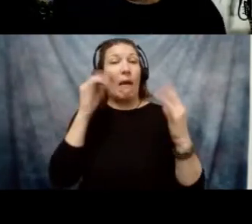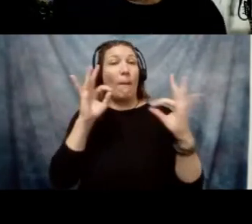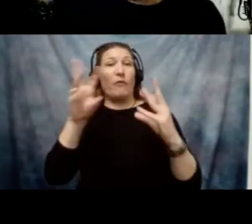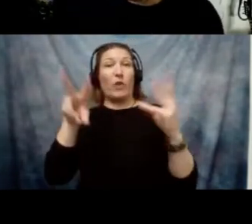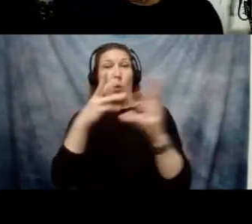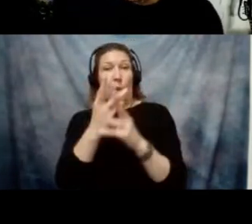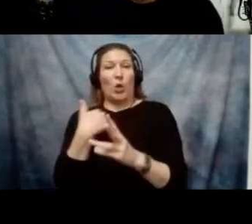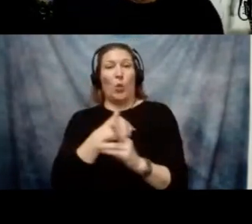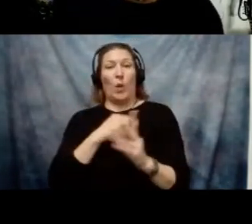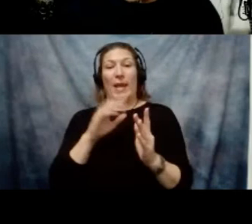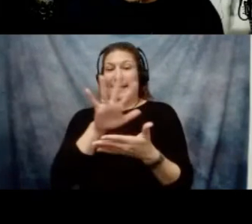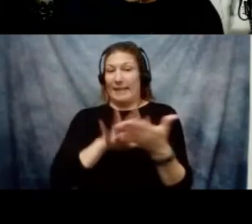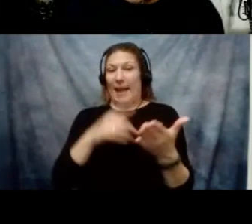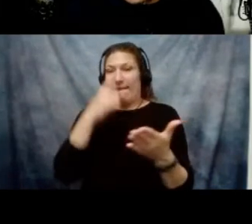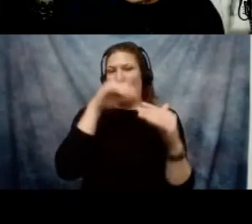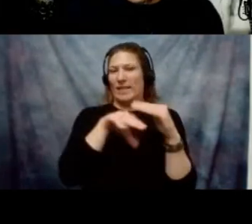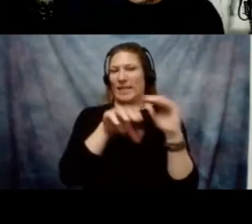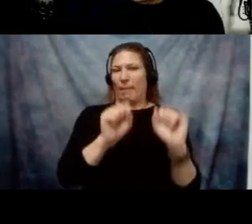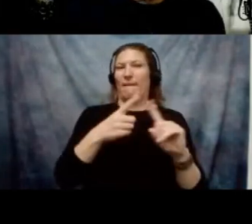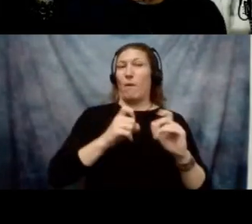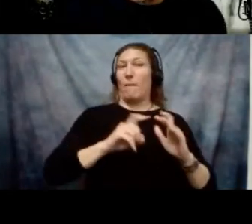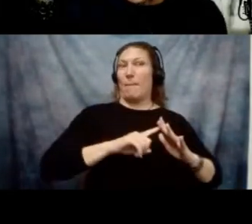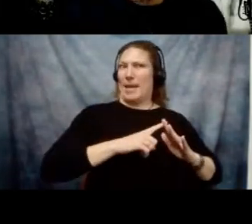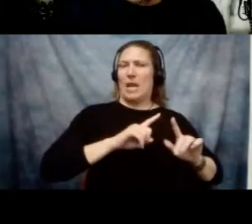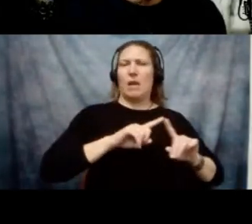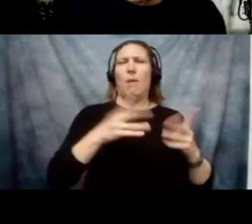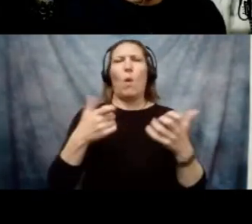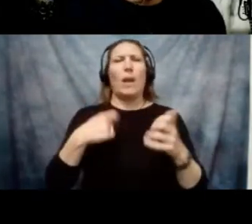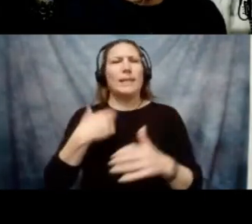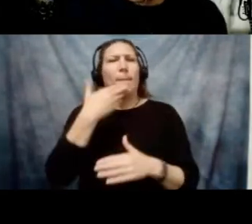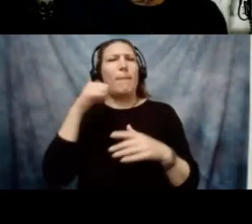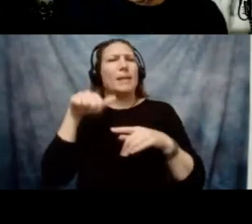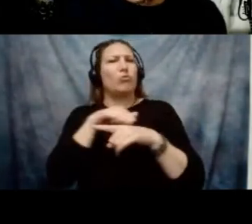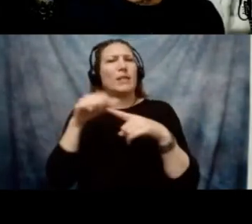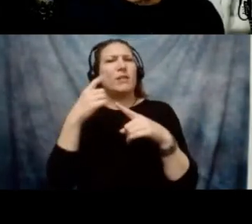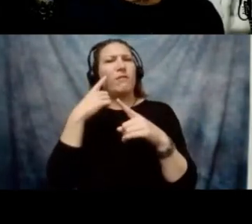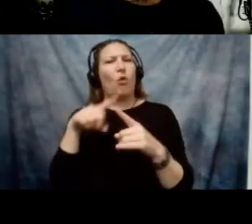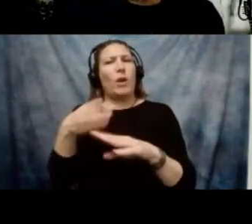short of tearing it all down and starting over looking for your best suggestions on retrofitting